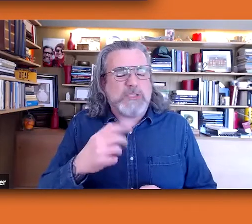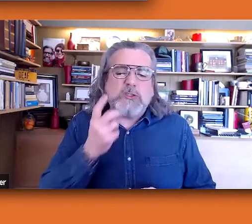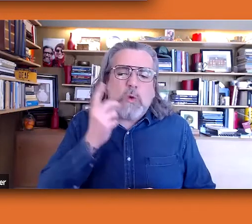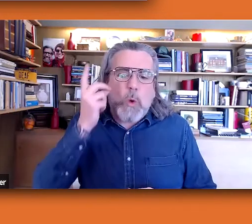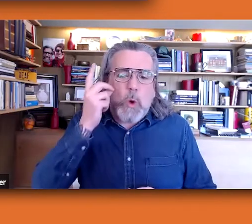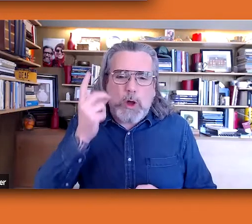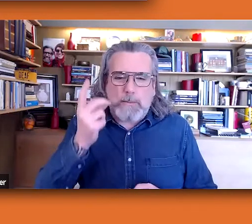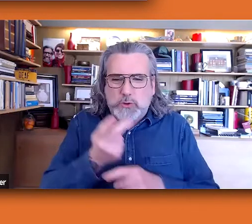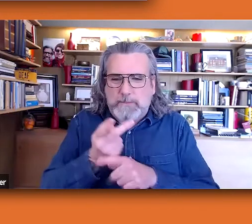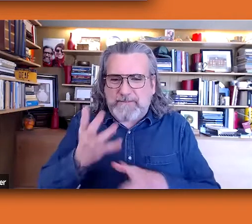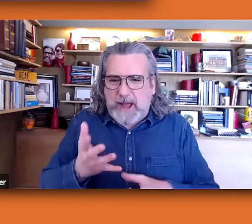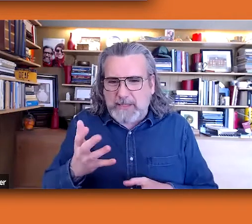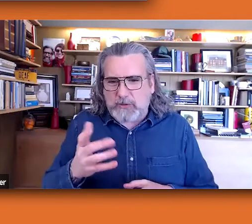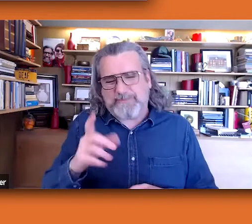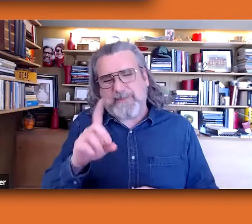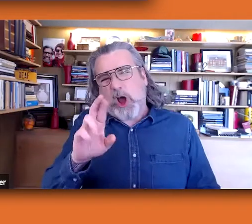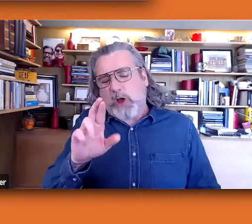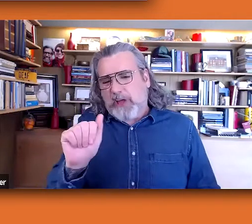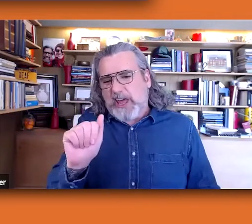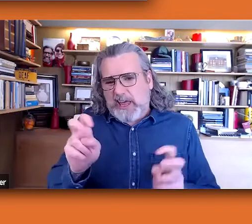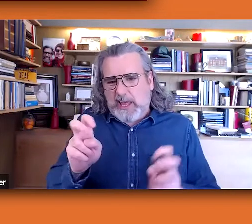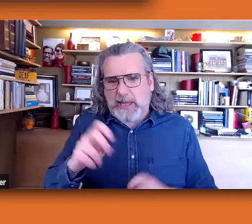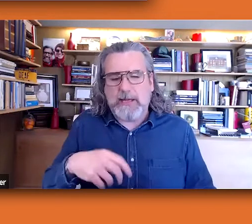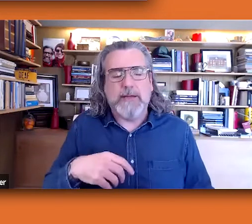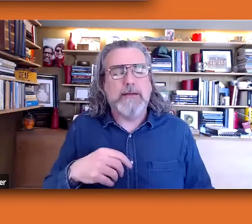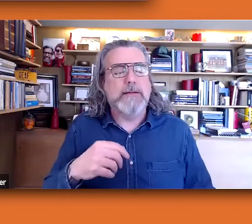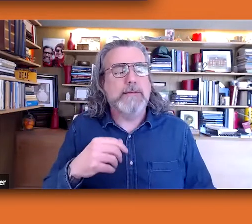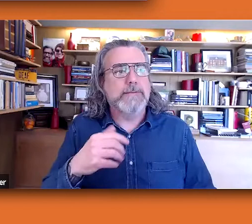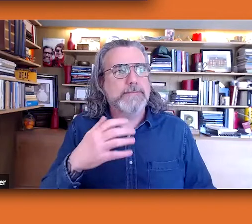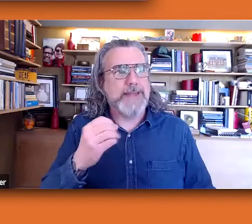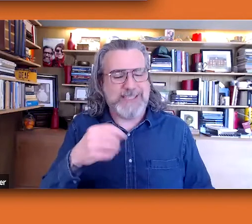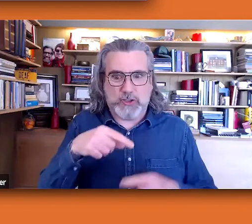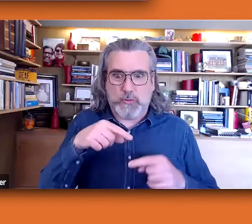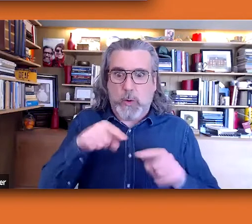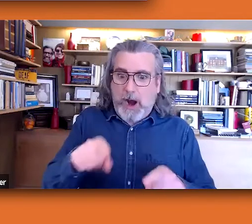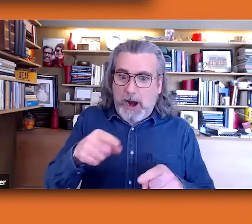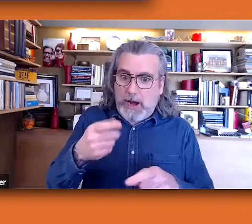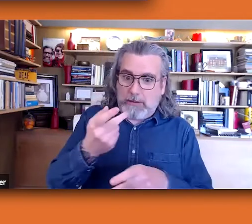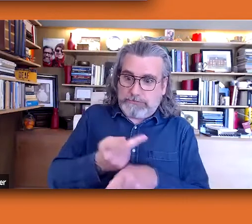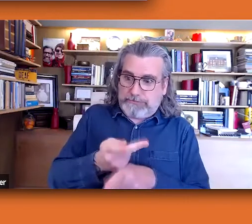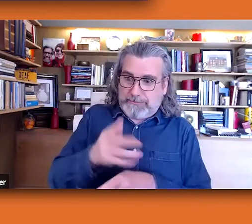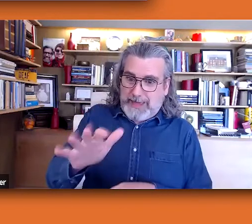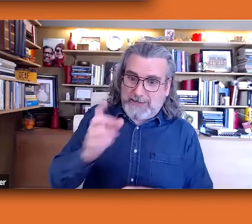I remember I was a dorm supervisor, an RA,